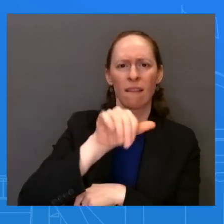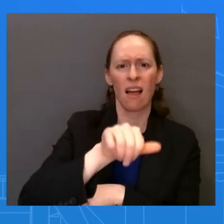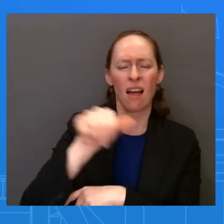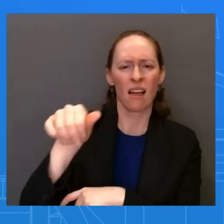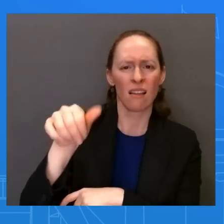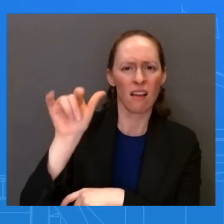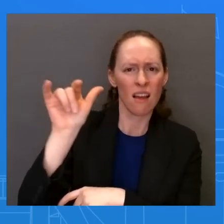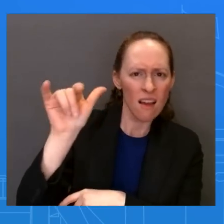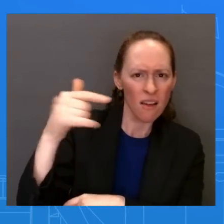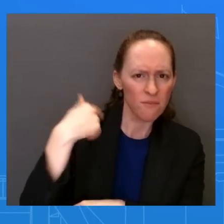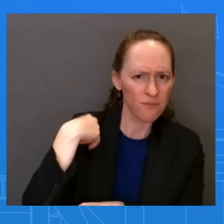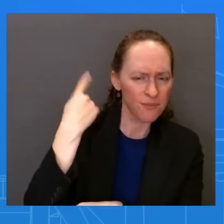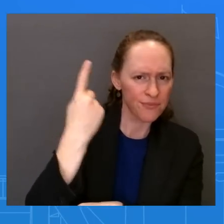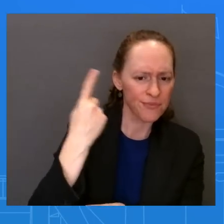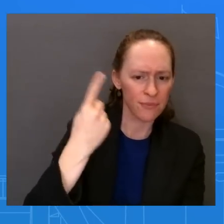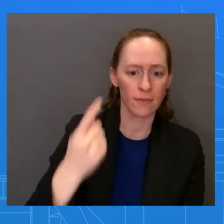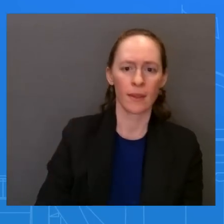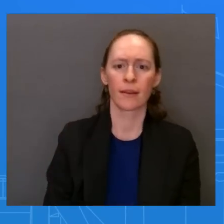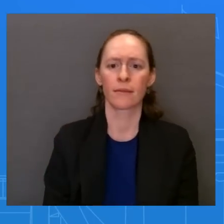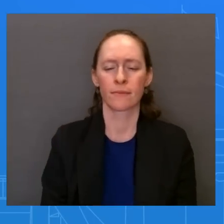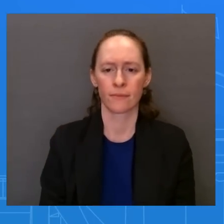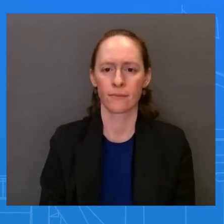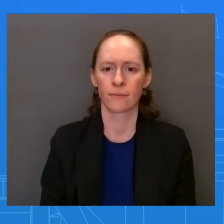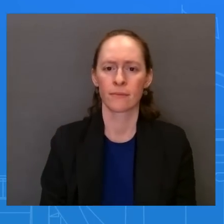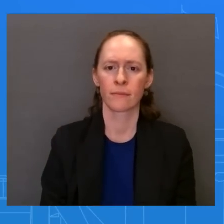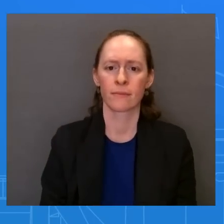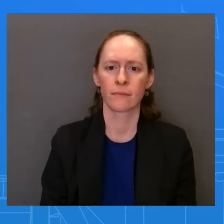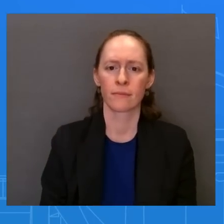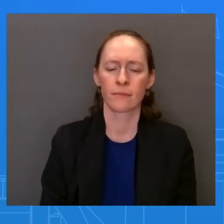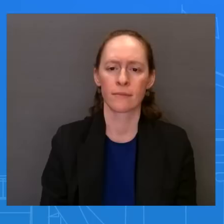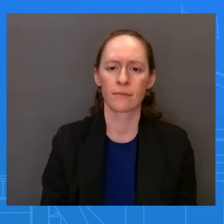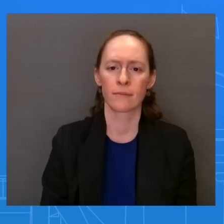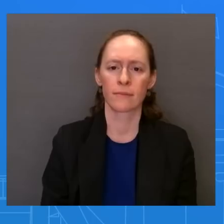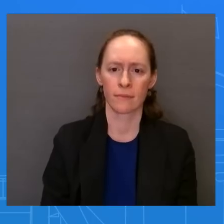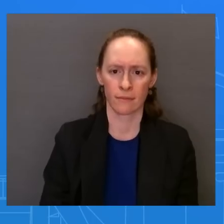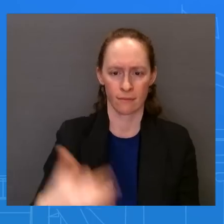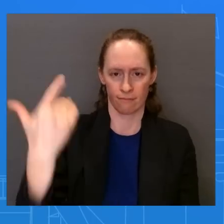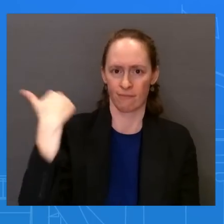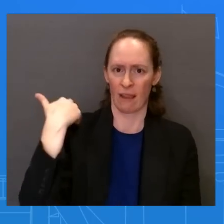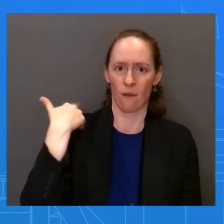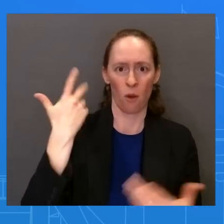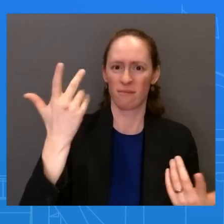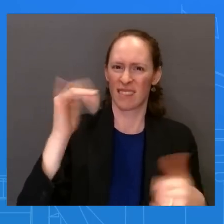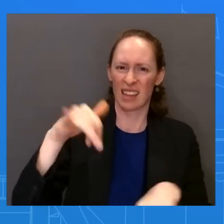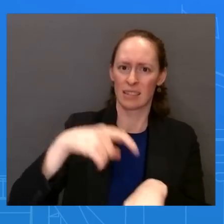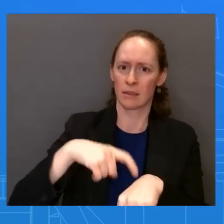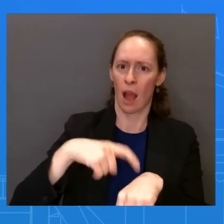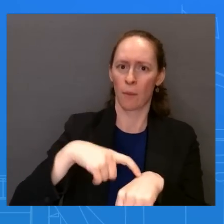Ms. Jean-Pierre: So, as DOT said, the issue was a damaged database file with no evidence of a cyberattack.